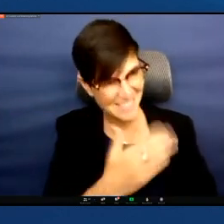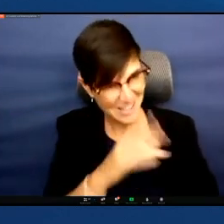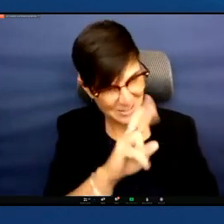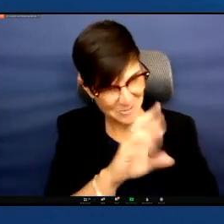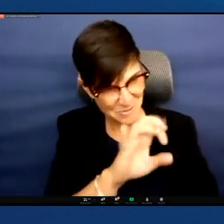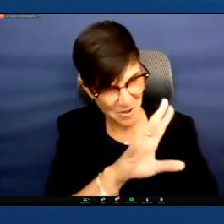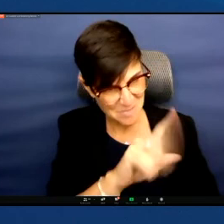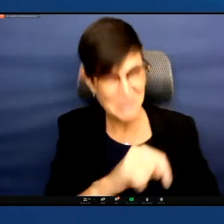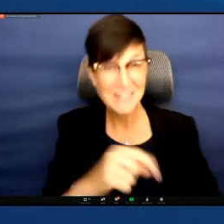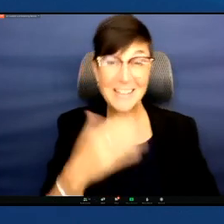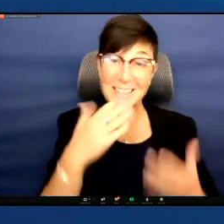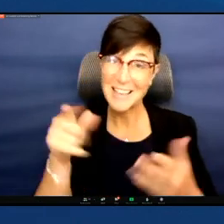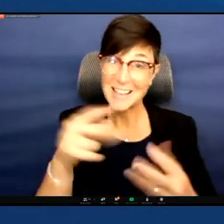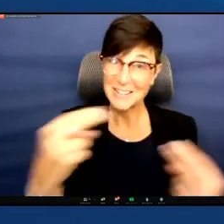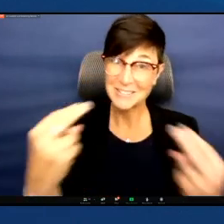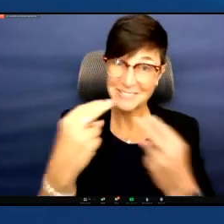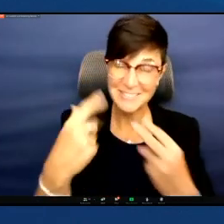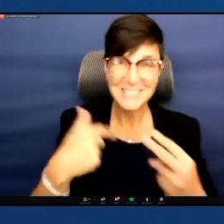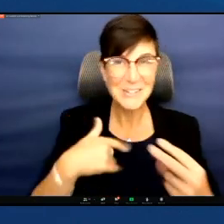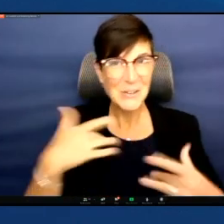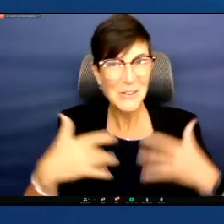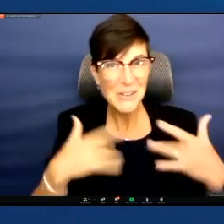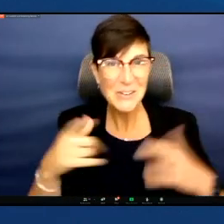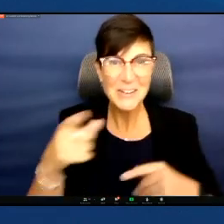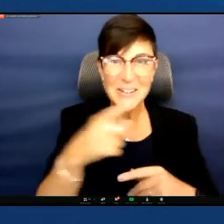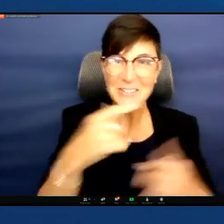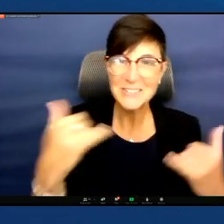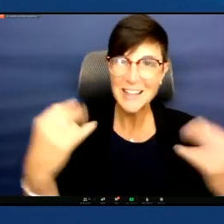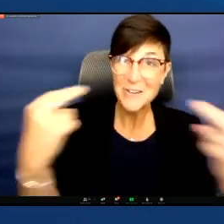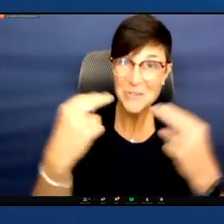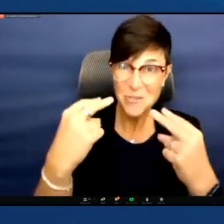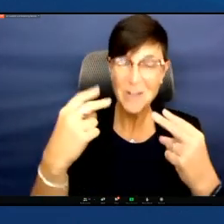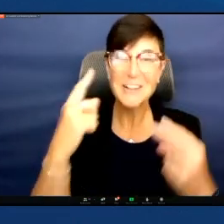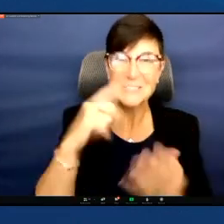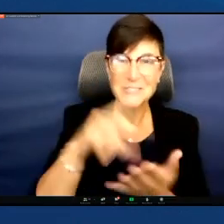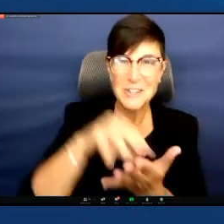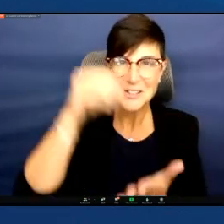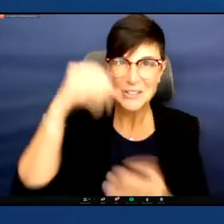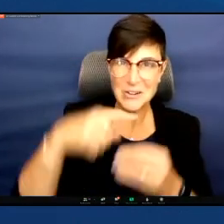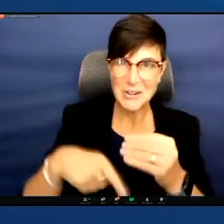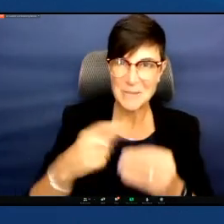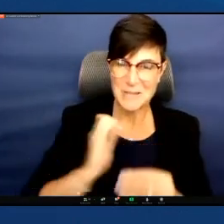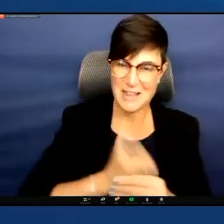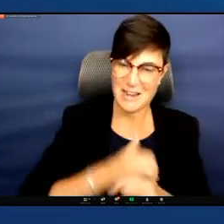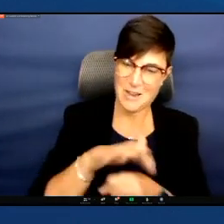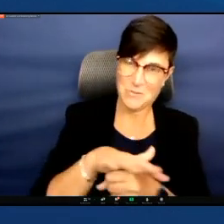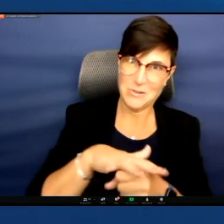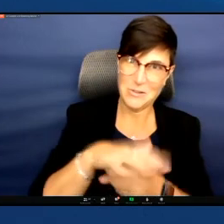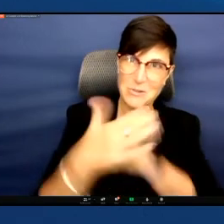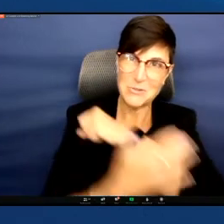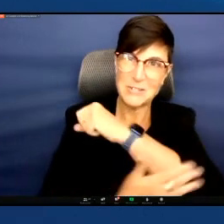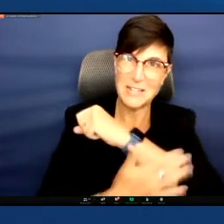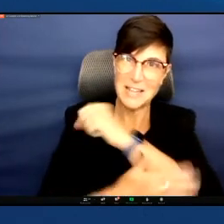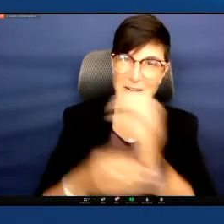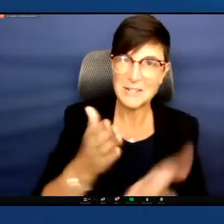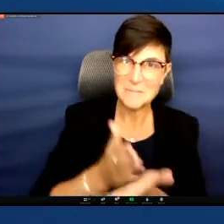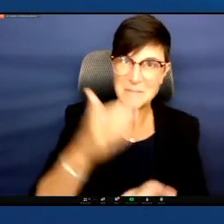your enthusiasm for learning more about the county's budget, and I will admit that having been in this position for less